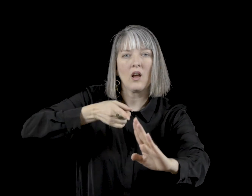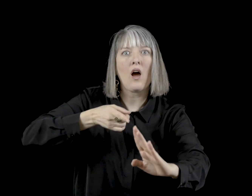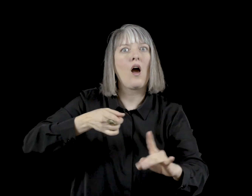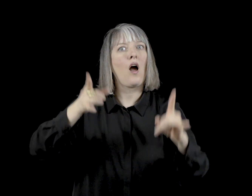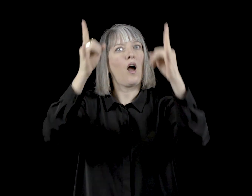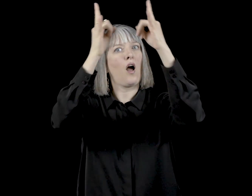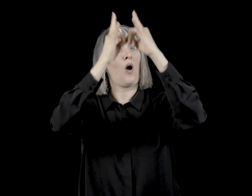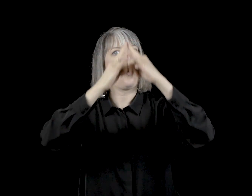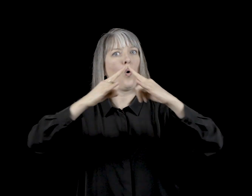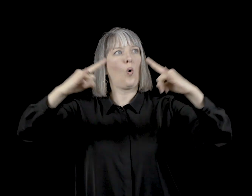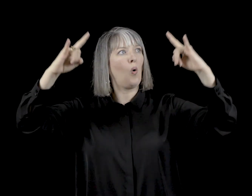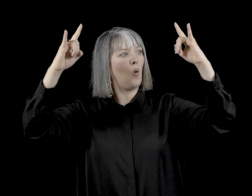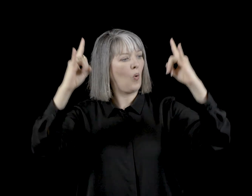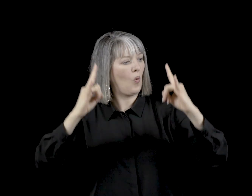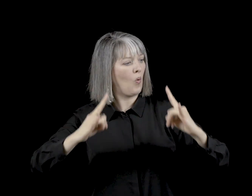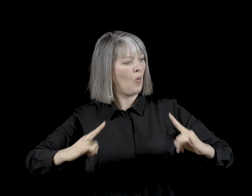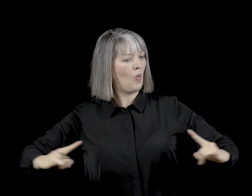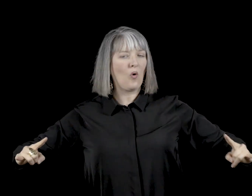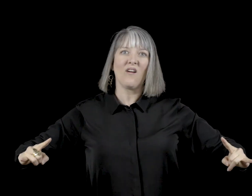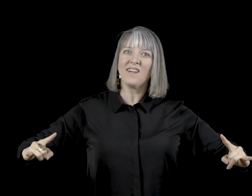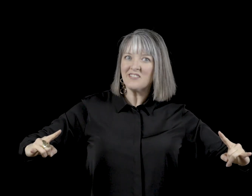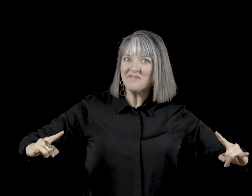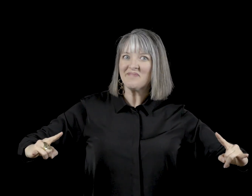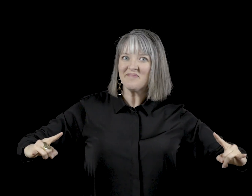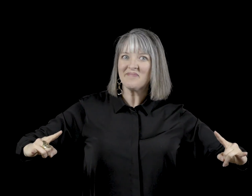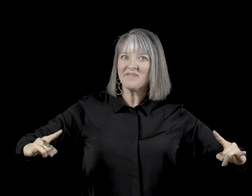THERE CIRCUS